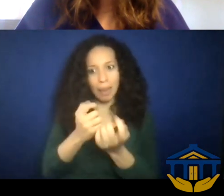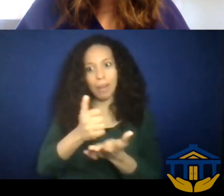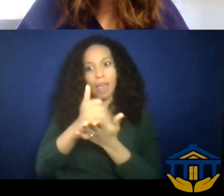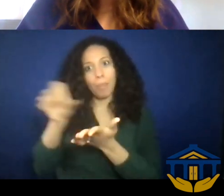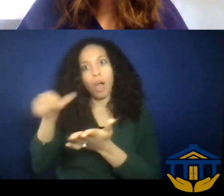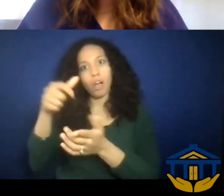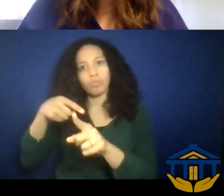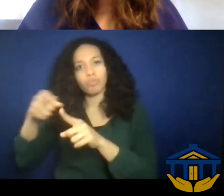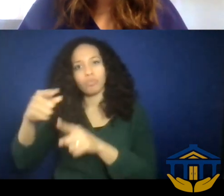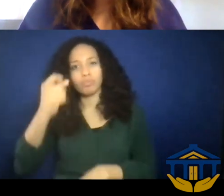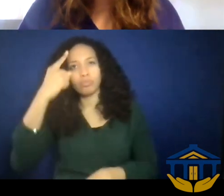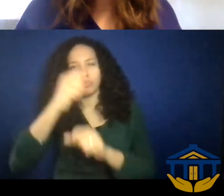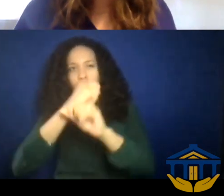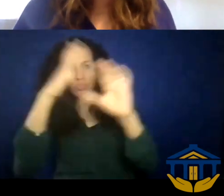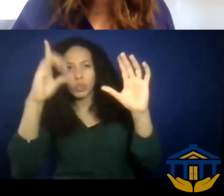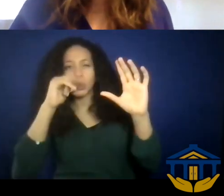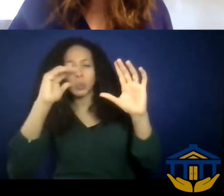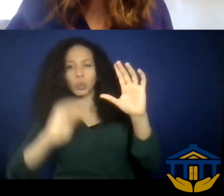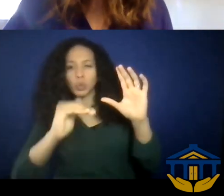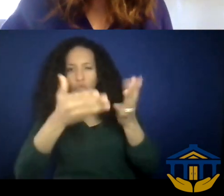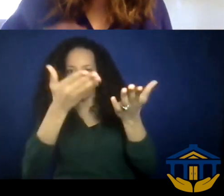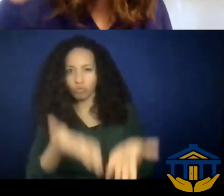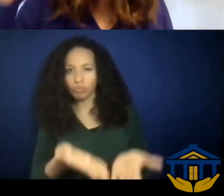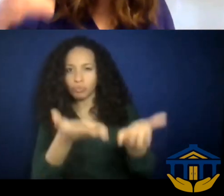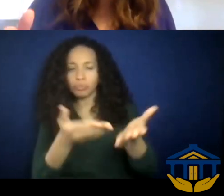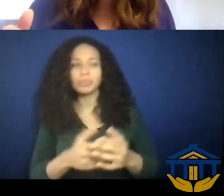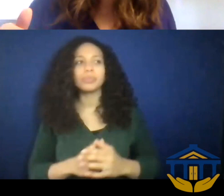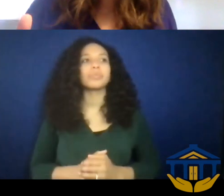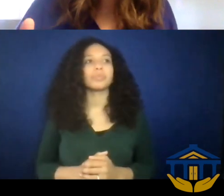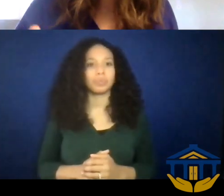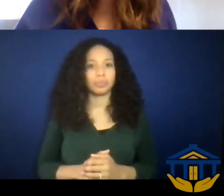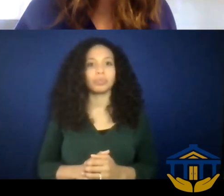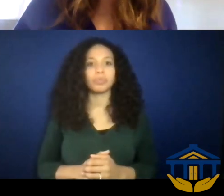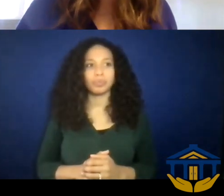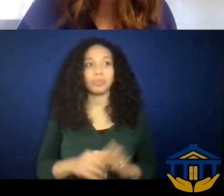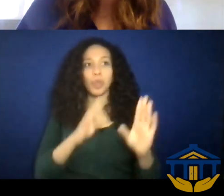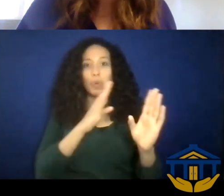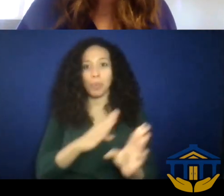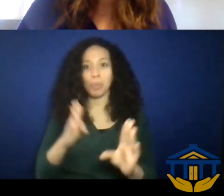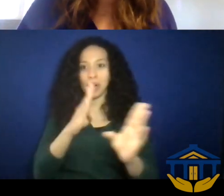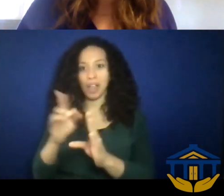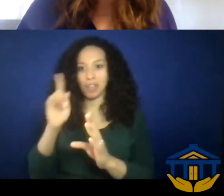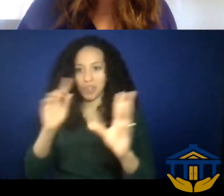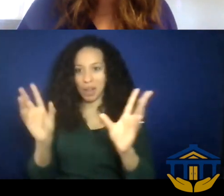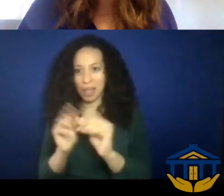So, preparing for a meeting. There's a lot on the slide so I'll try to talk through some.